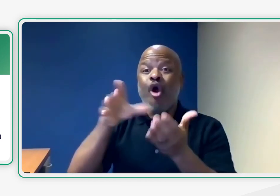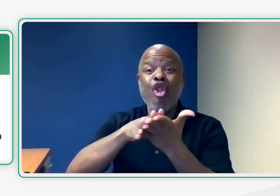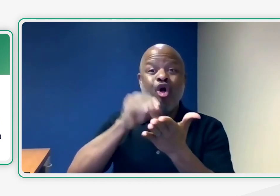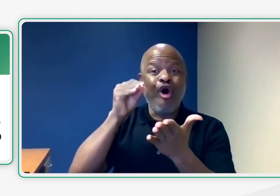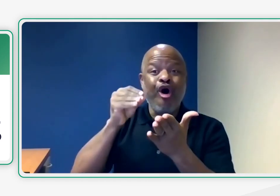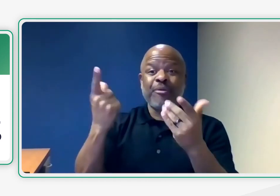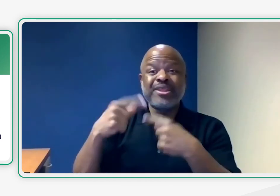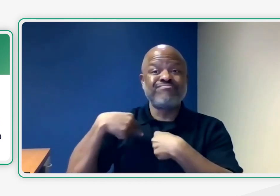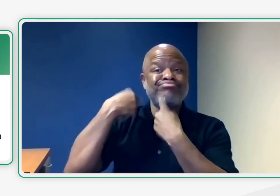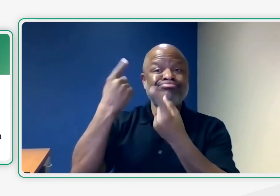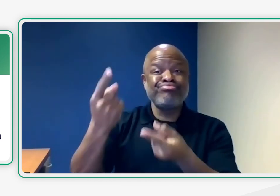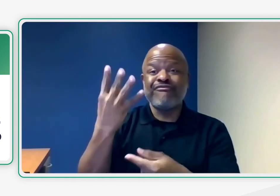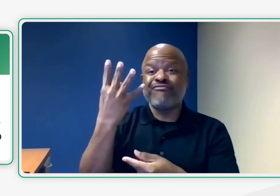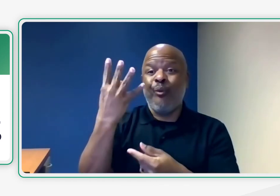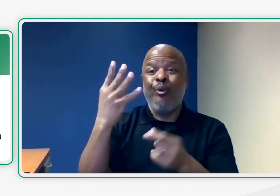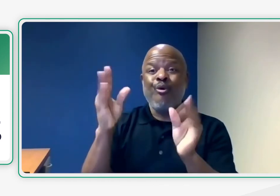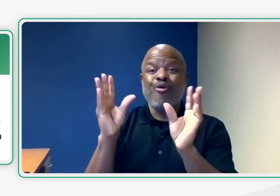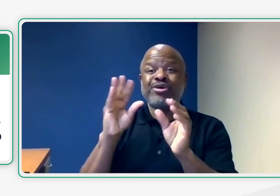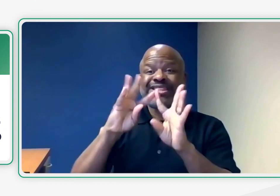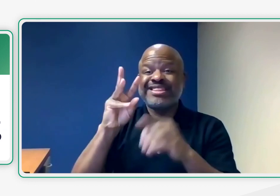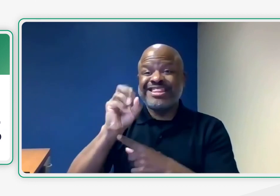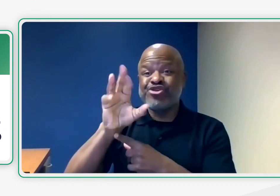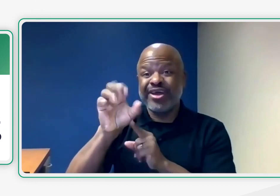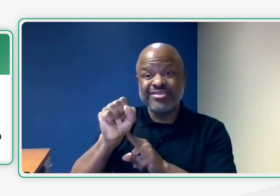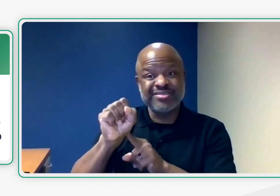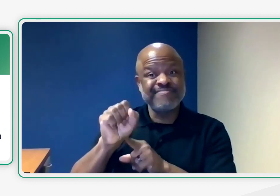Thank you. I've had so much fun sharing with you all. I hope you've learned something, you've taken